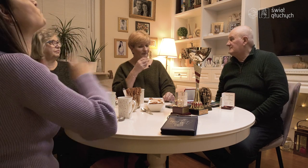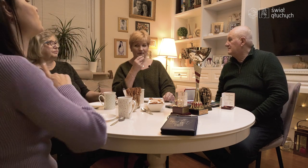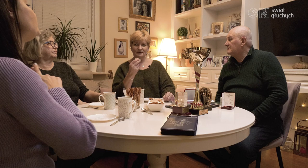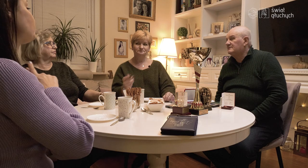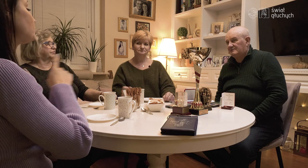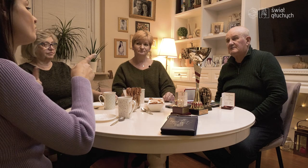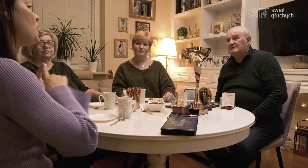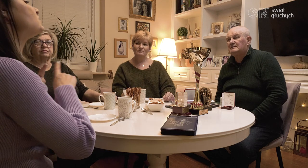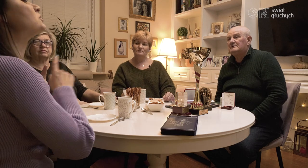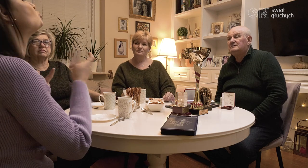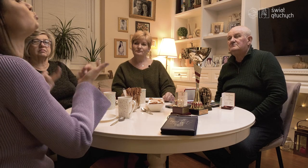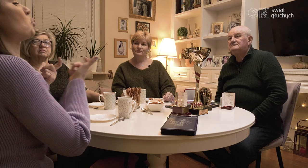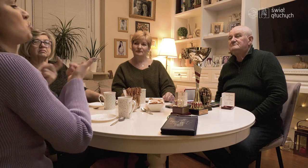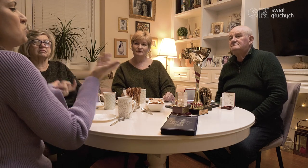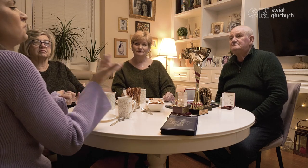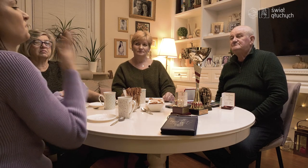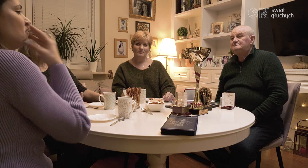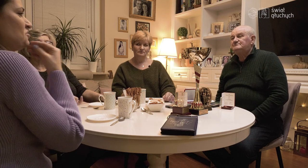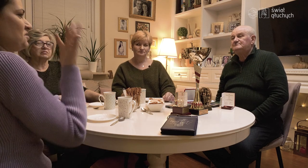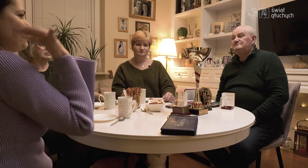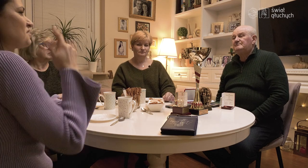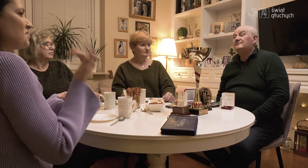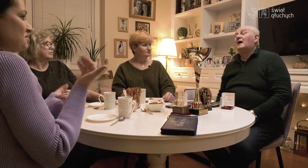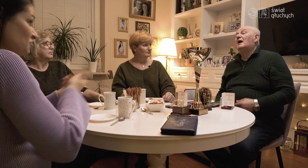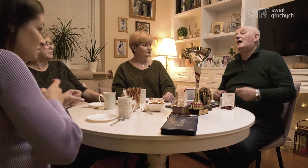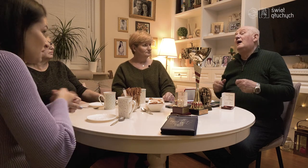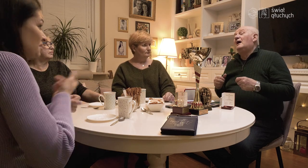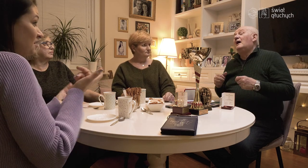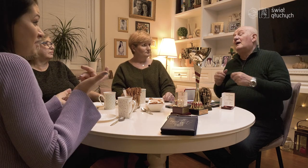[Monika]: What did you do as a scout?